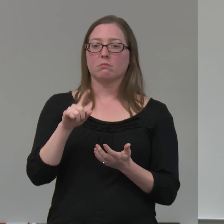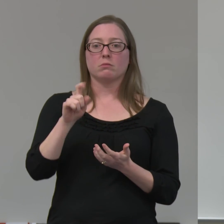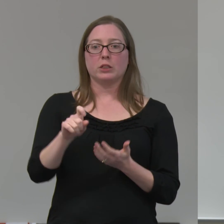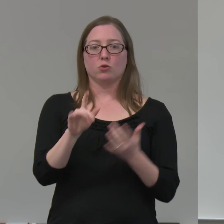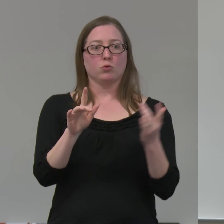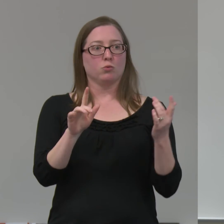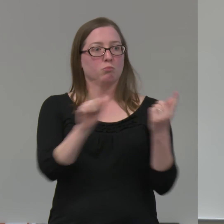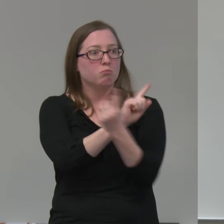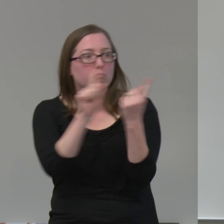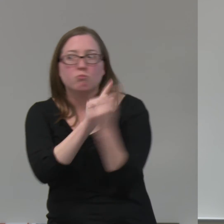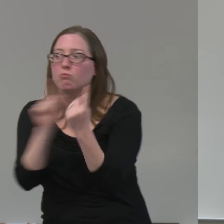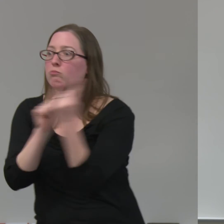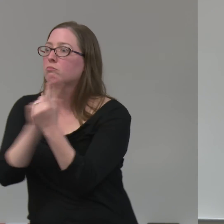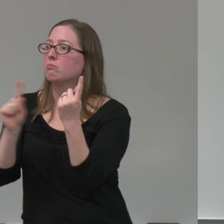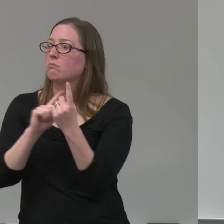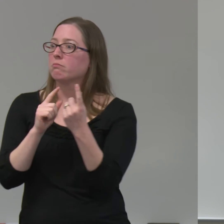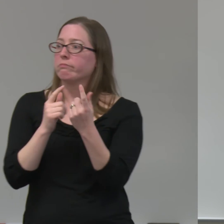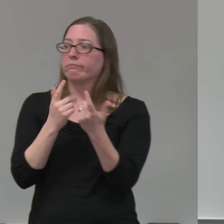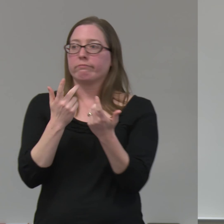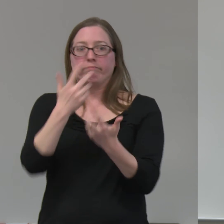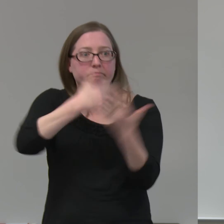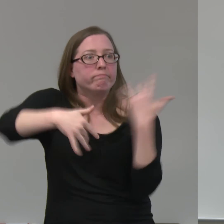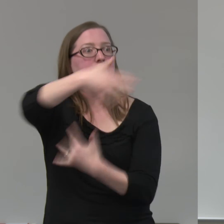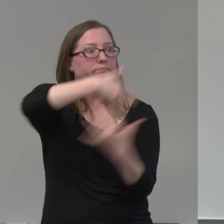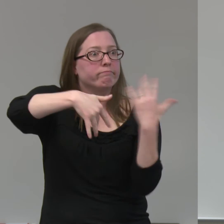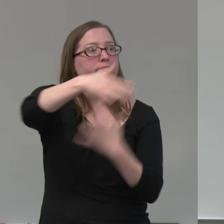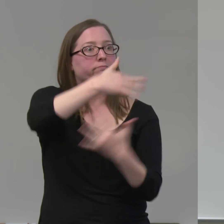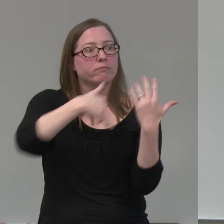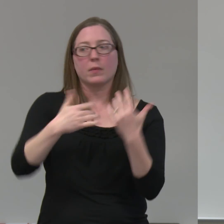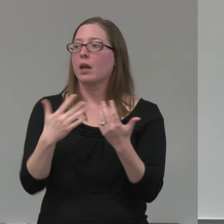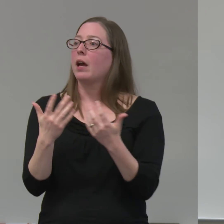and making good impressions in class...